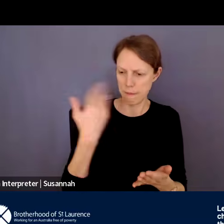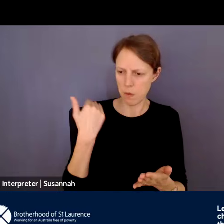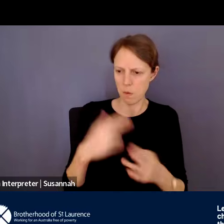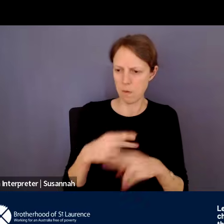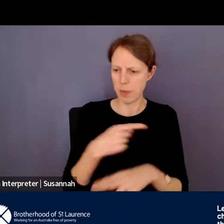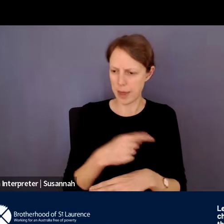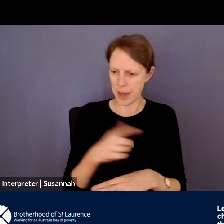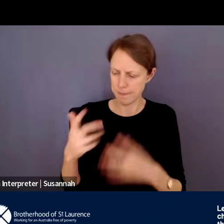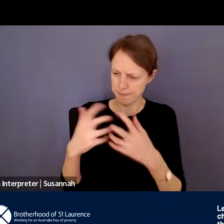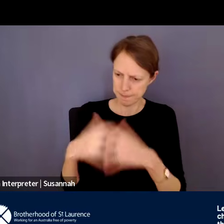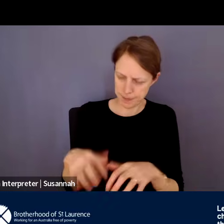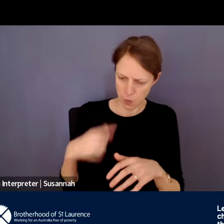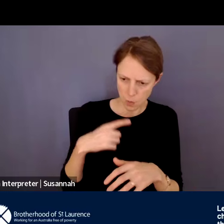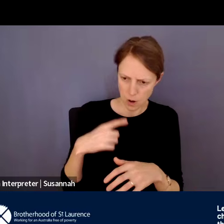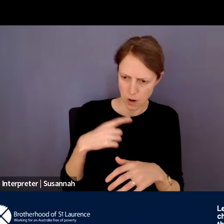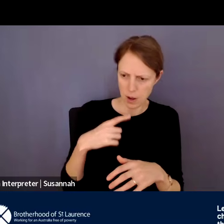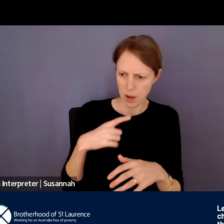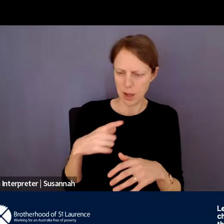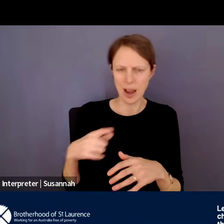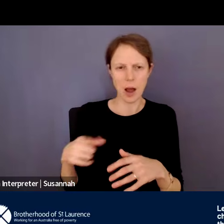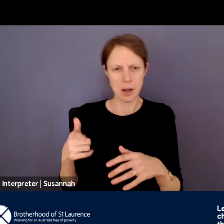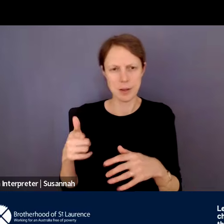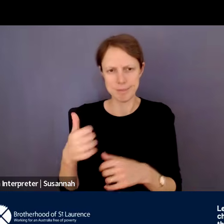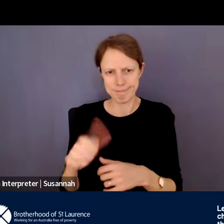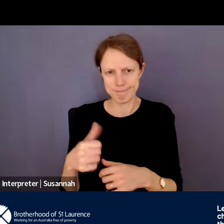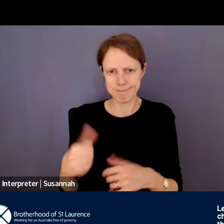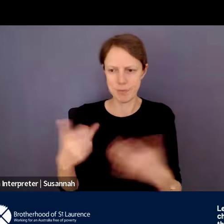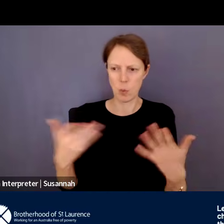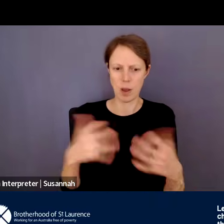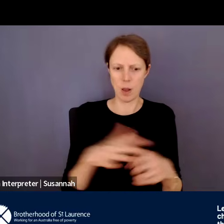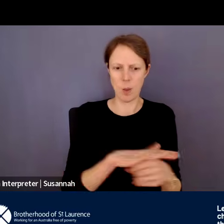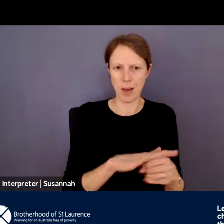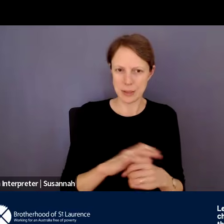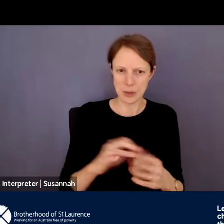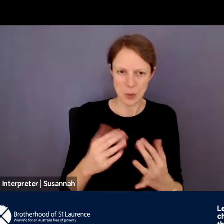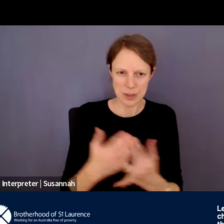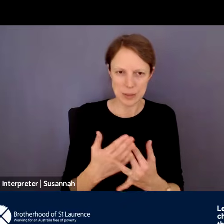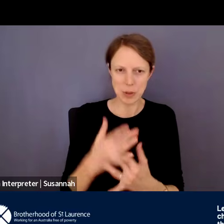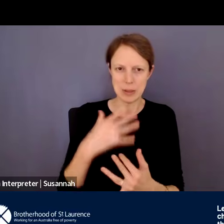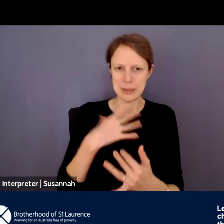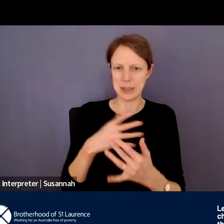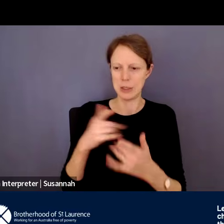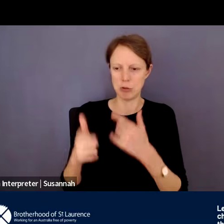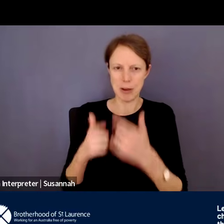challenges around, kind of, location and transport and being able to do some really warm referrals